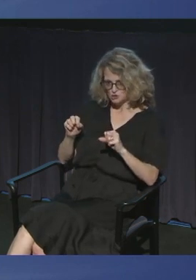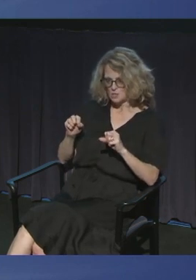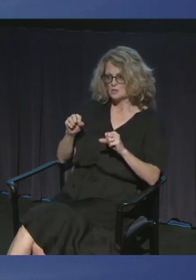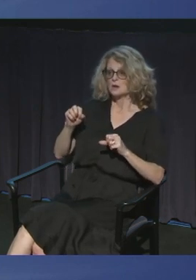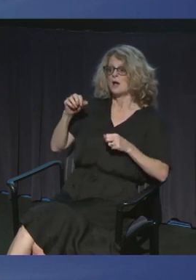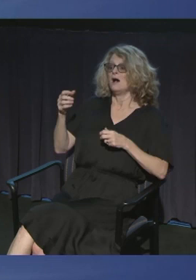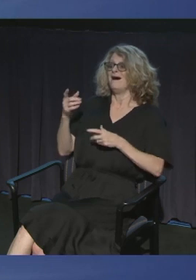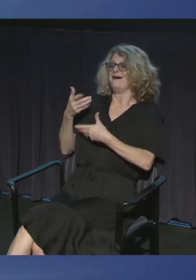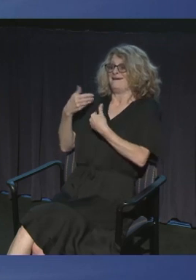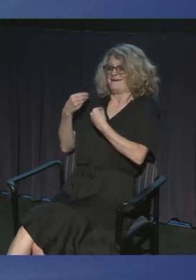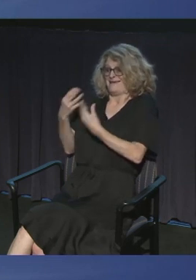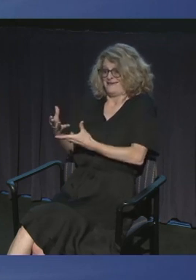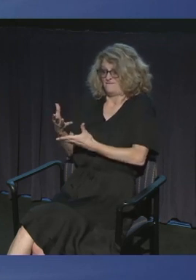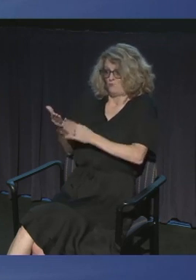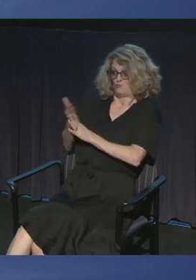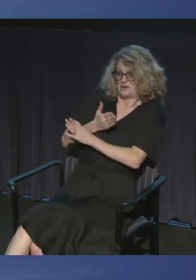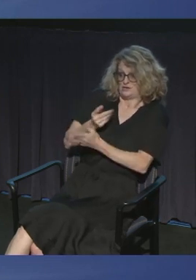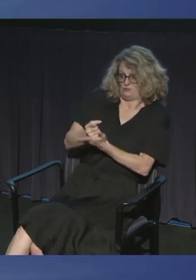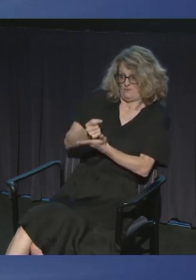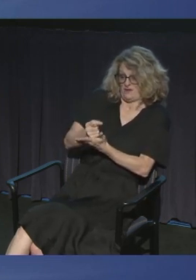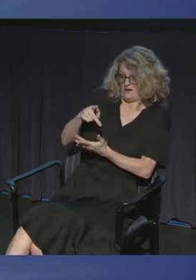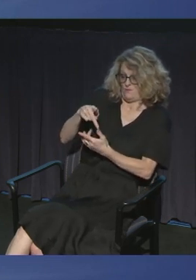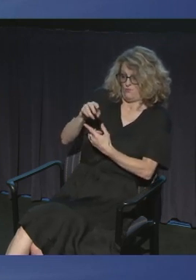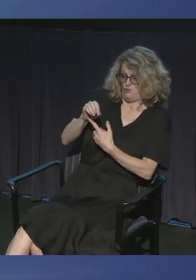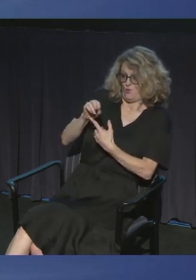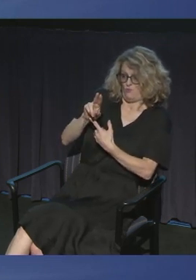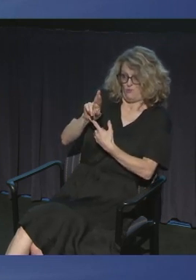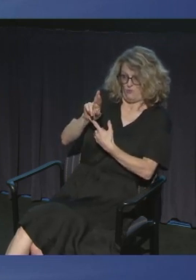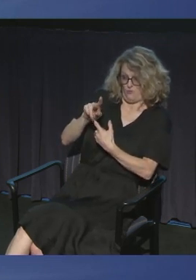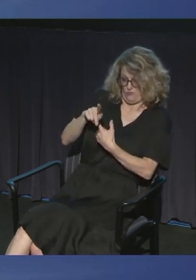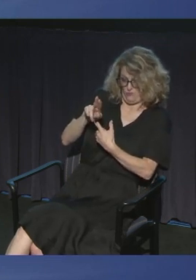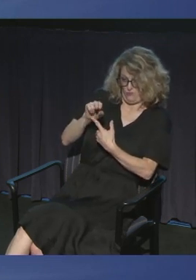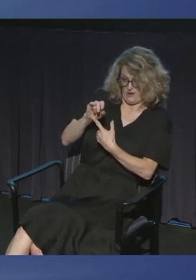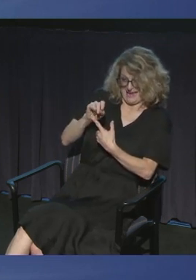AND WE SHOWED THAT PROPENATE PRETREATMENT WAS ABLE TO INCREASE SURVIVAL RATE AND